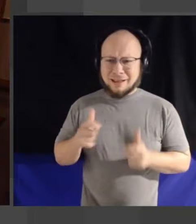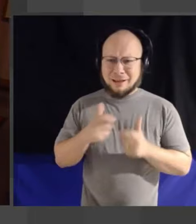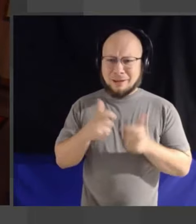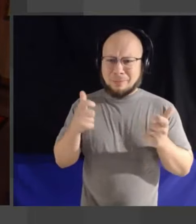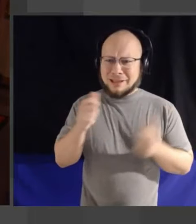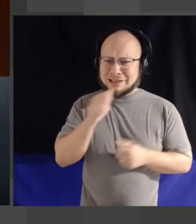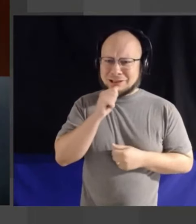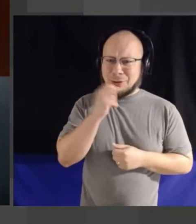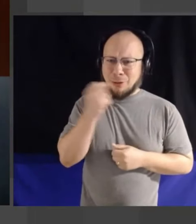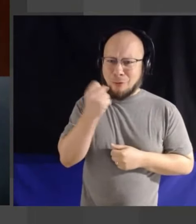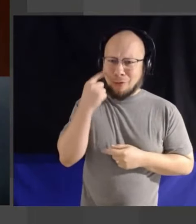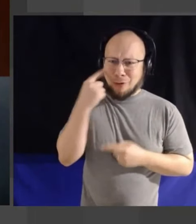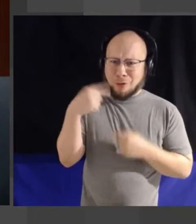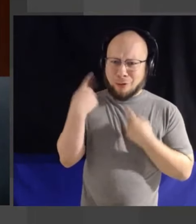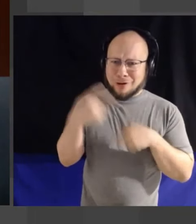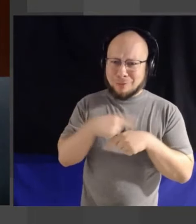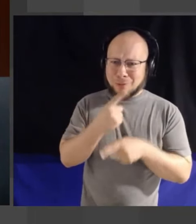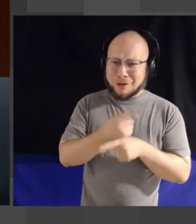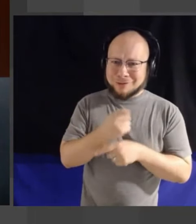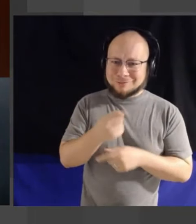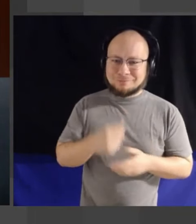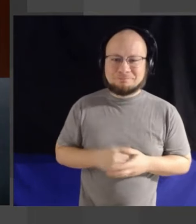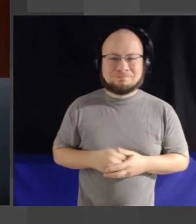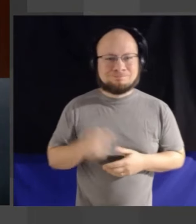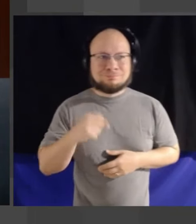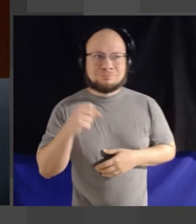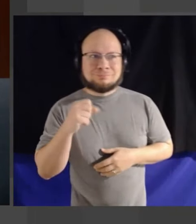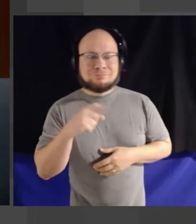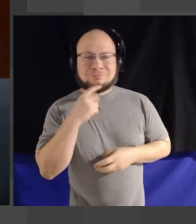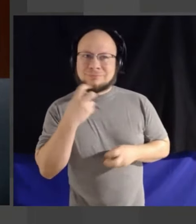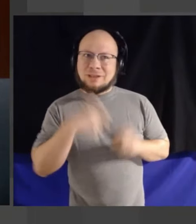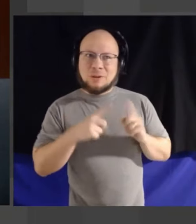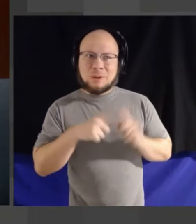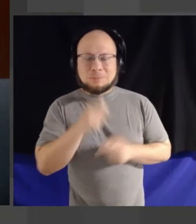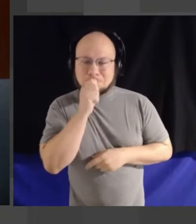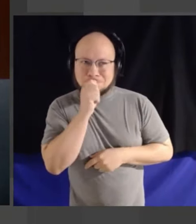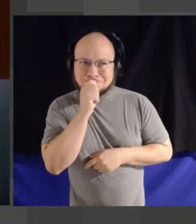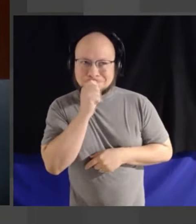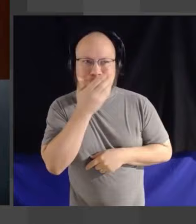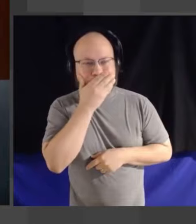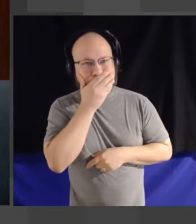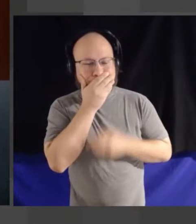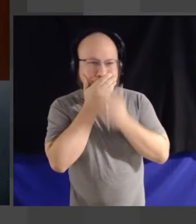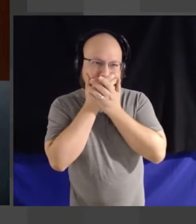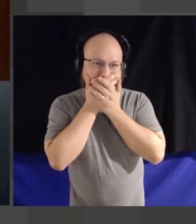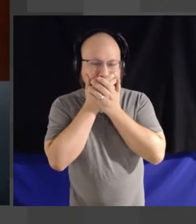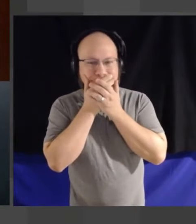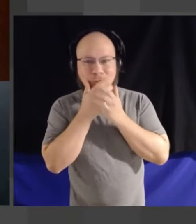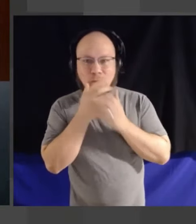IS THAT WAS A REALLY BIG SECRET TO KEEP. YES.